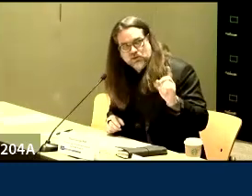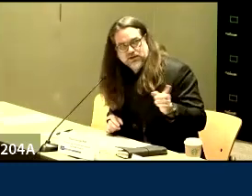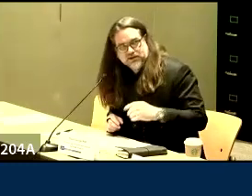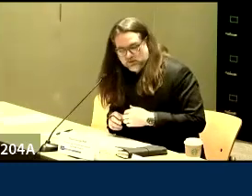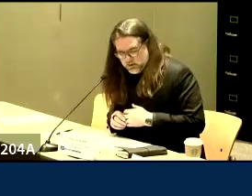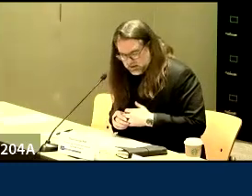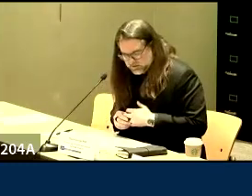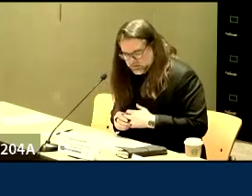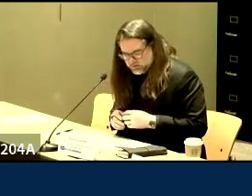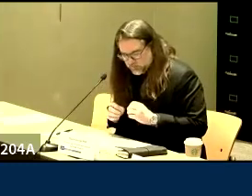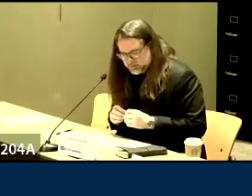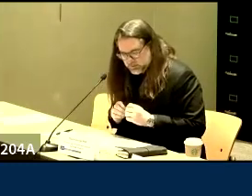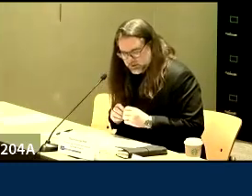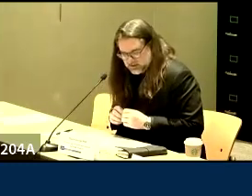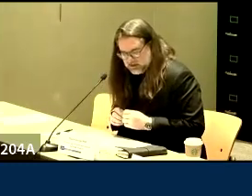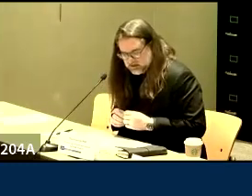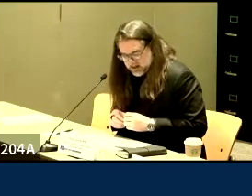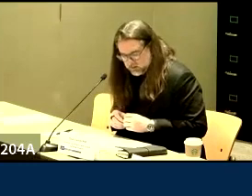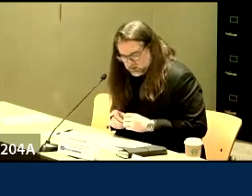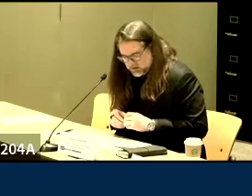One of the things I want to highlight to you is the Respiratory Season Outlook.